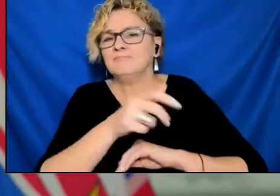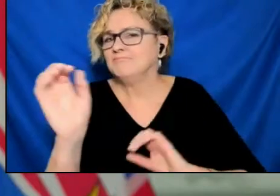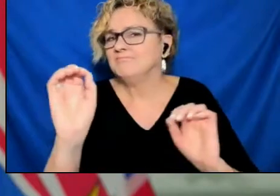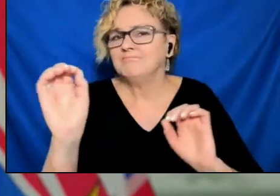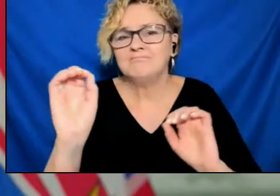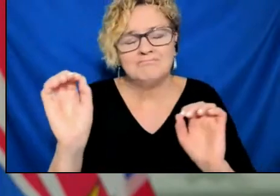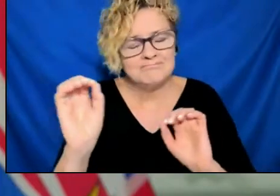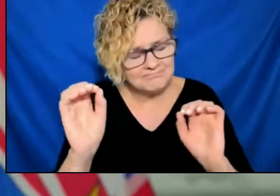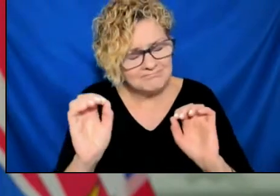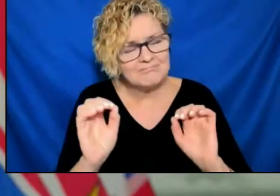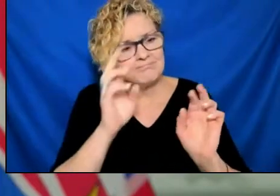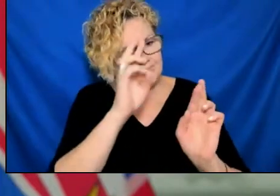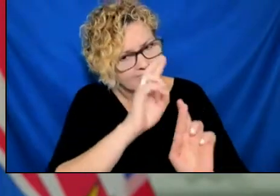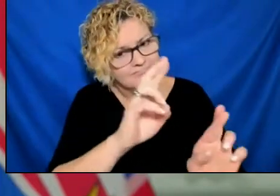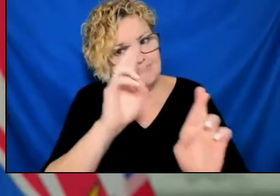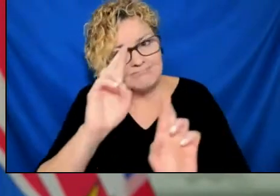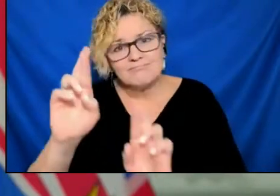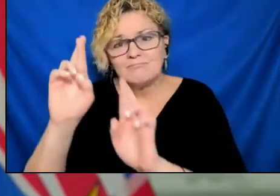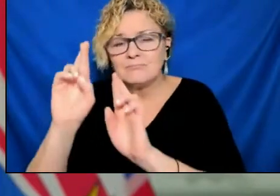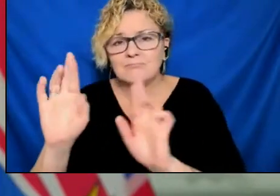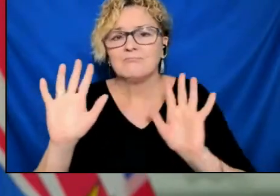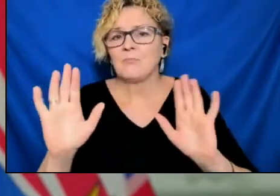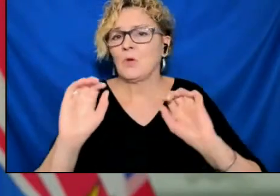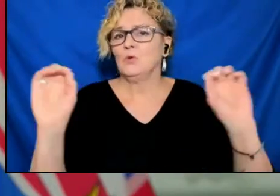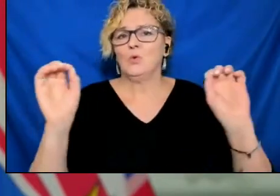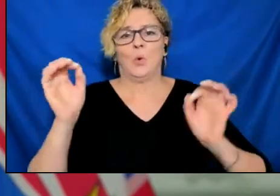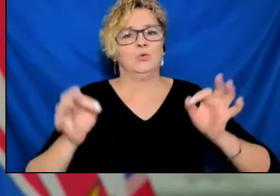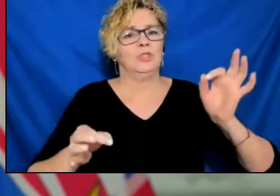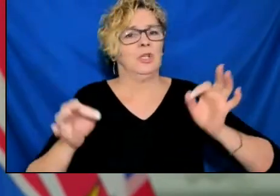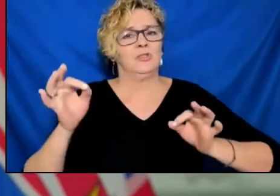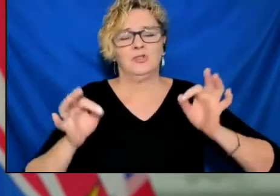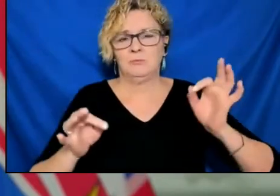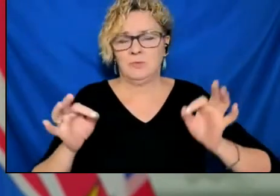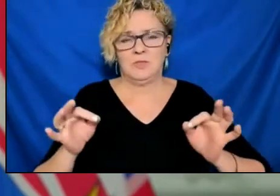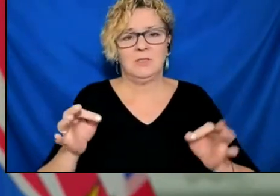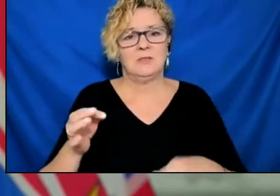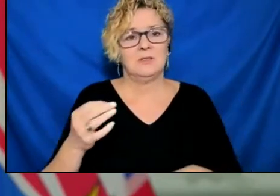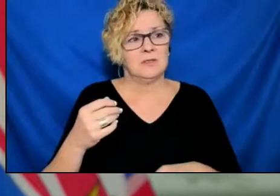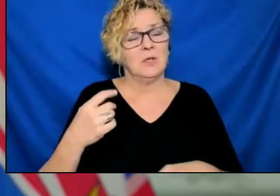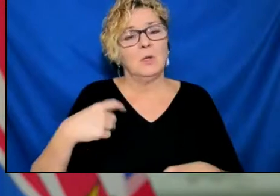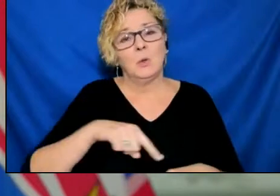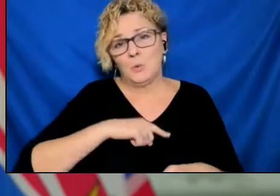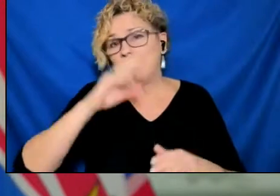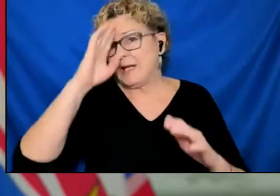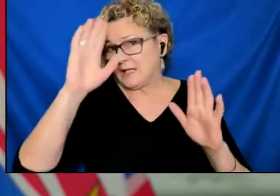sometimes to think that despite everything we're doing, we are going to be exposed to it.